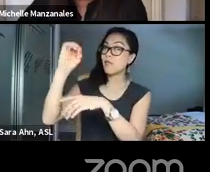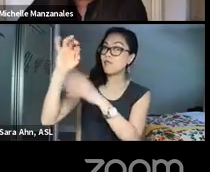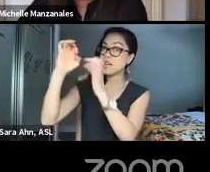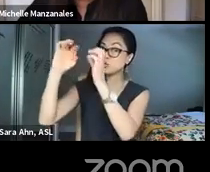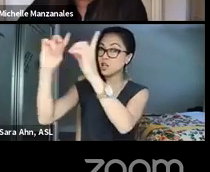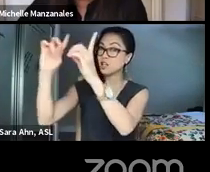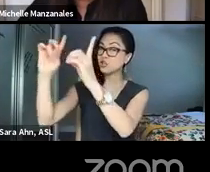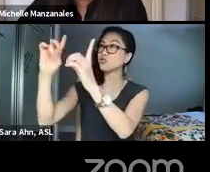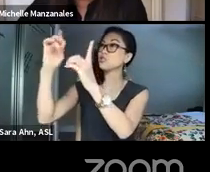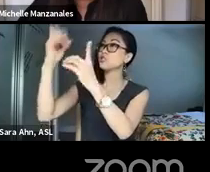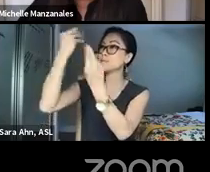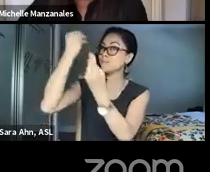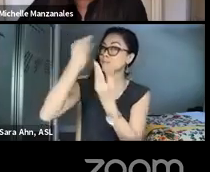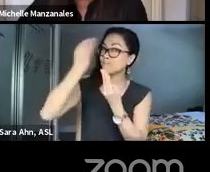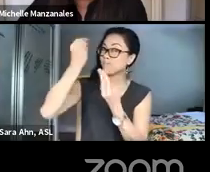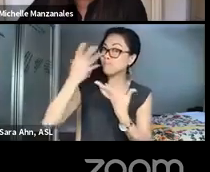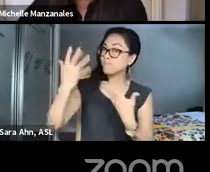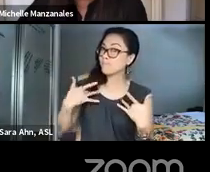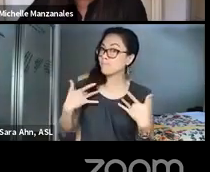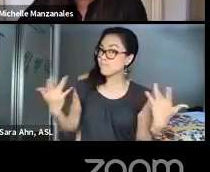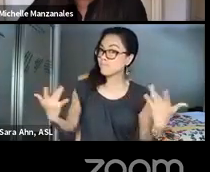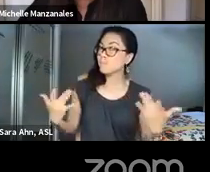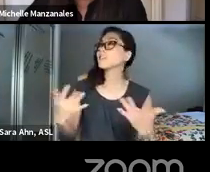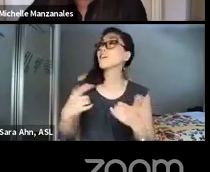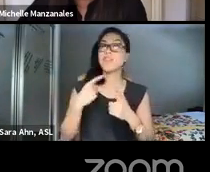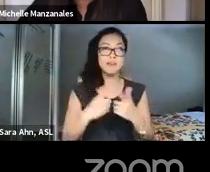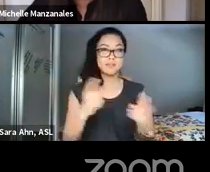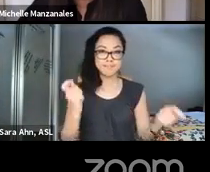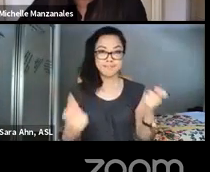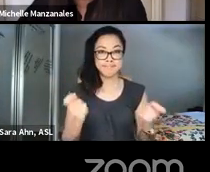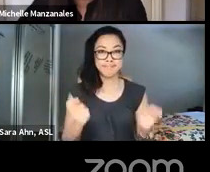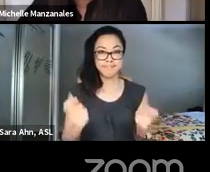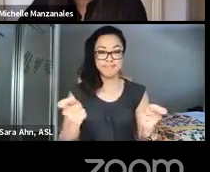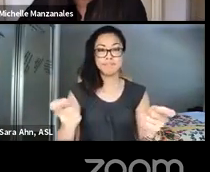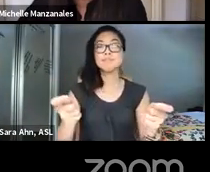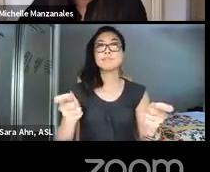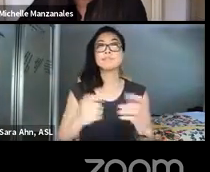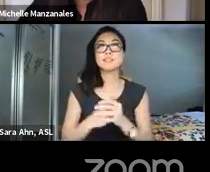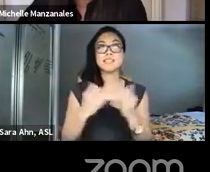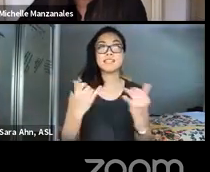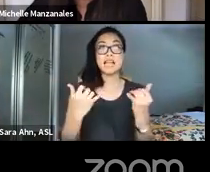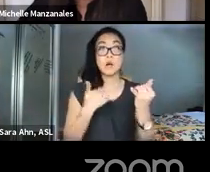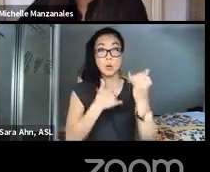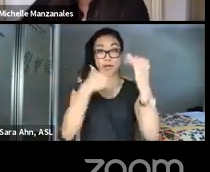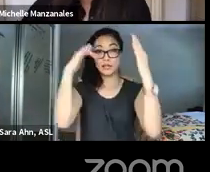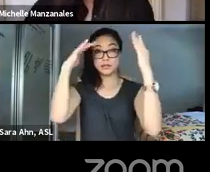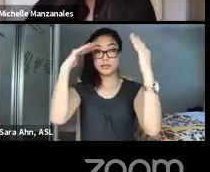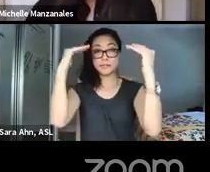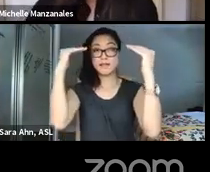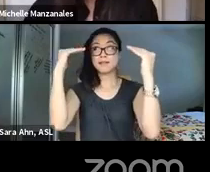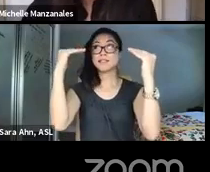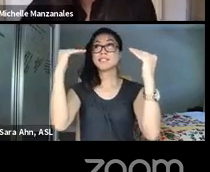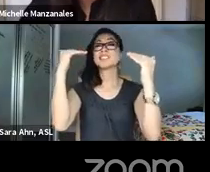because anybody can log on and many of us are providing the programming free now.